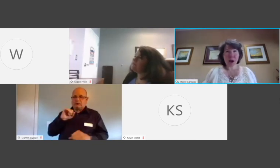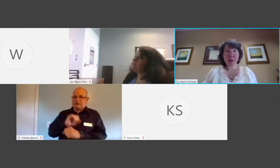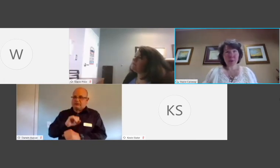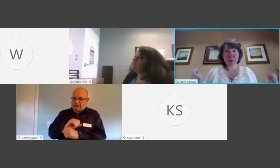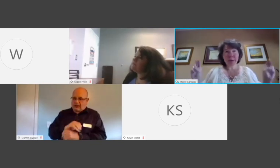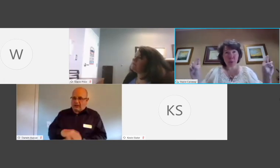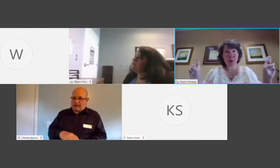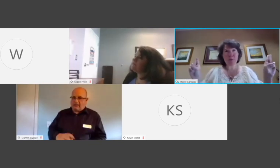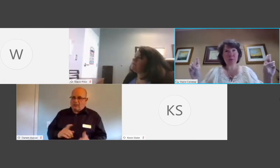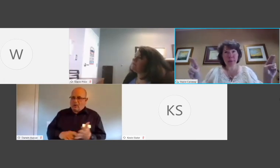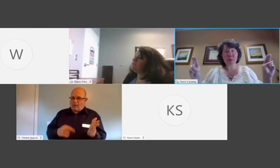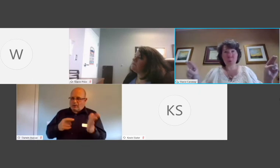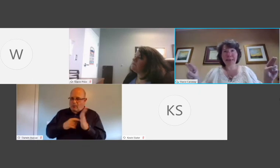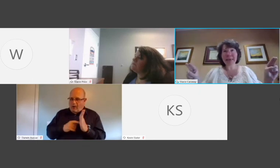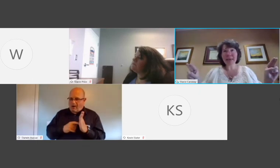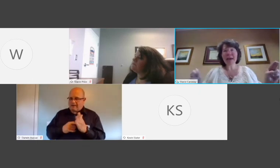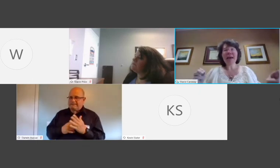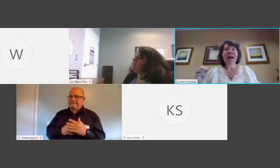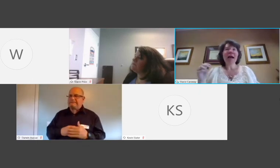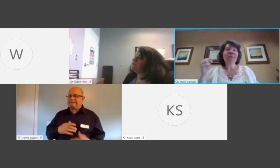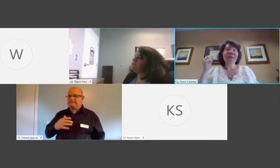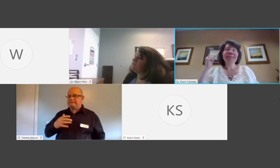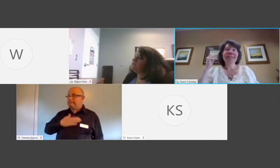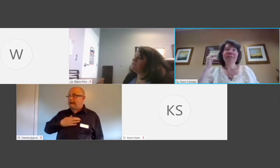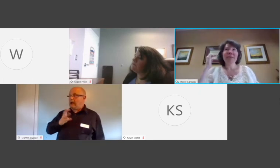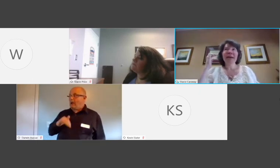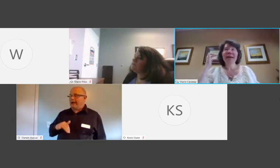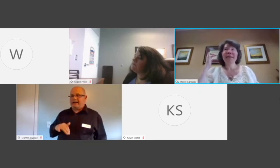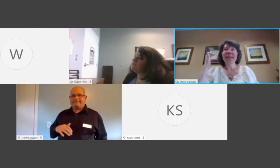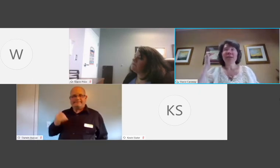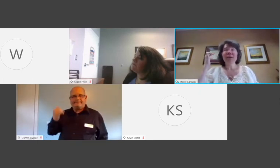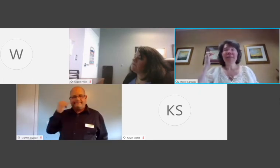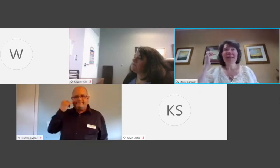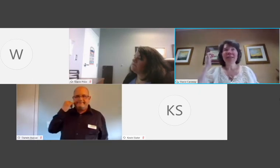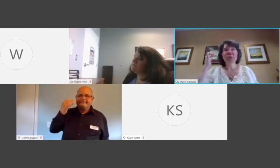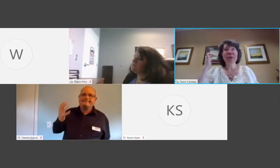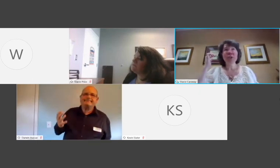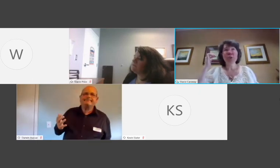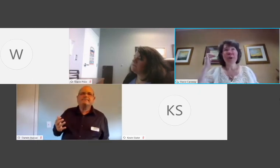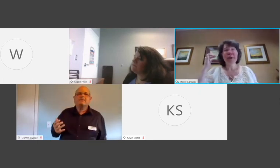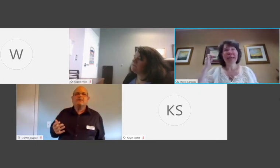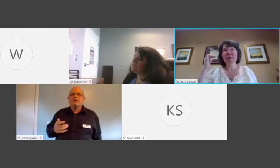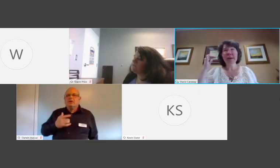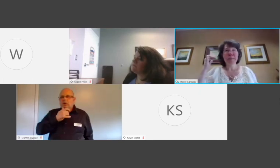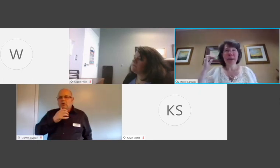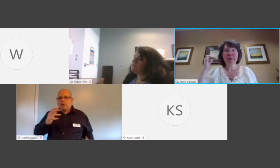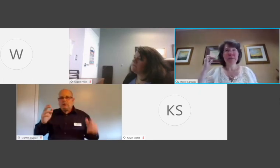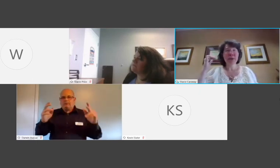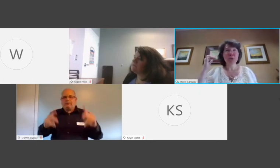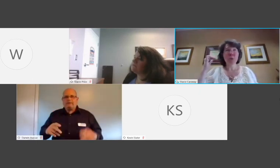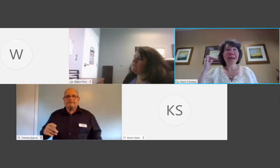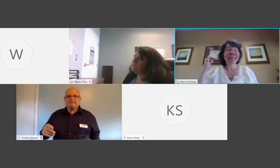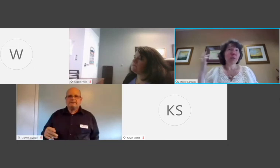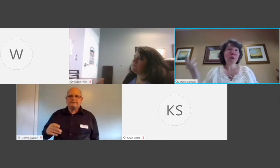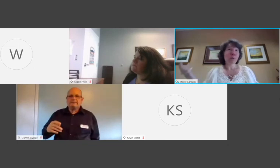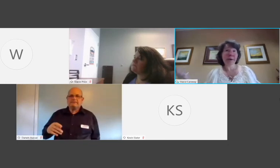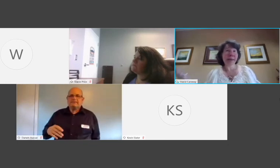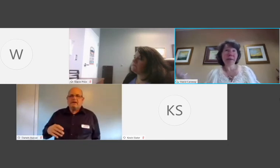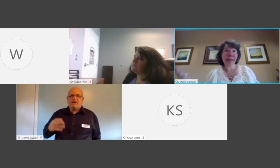way," I've had situations where a hearing disabled person didn't want to wear a hearing